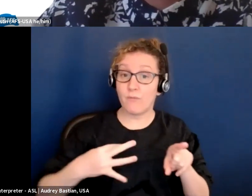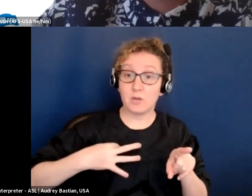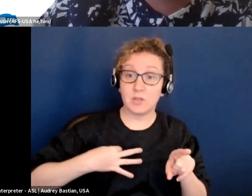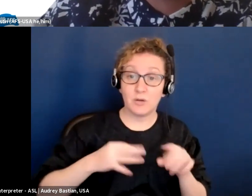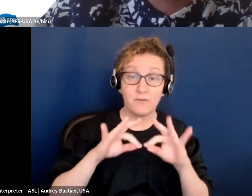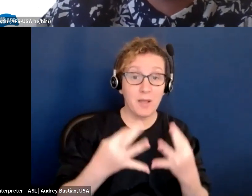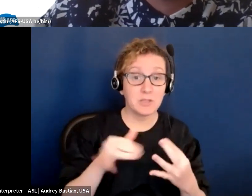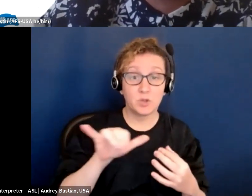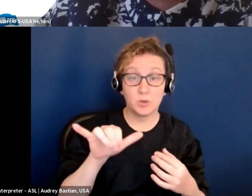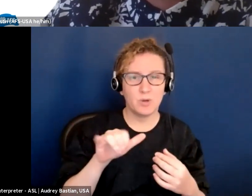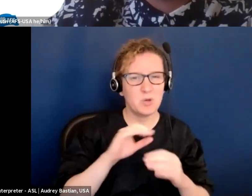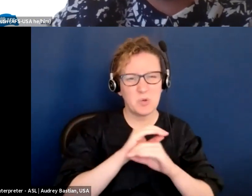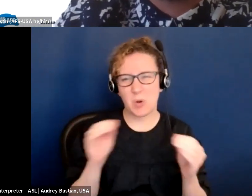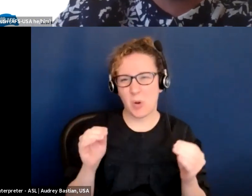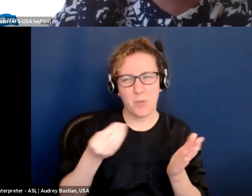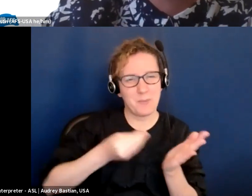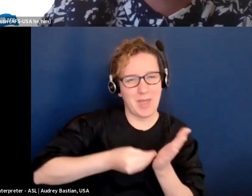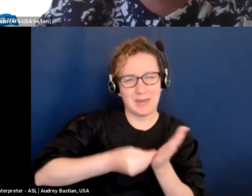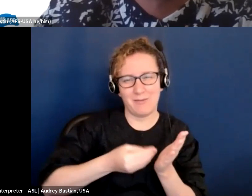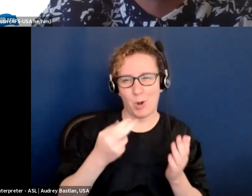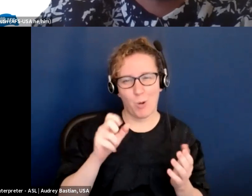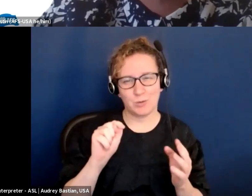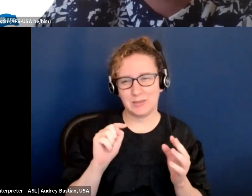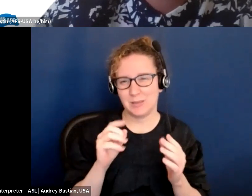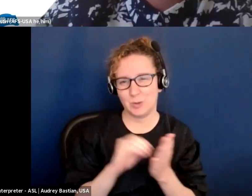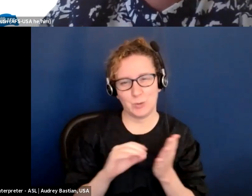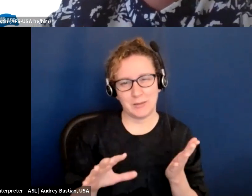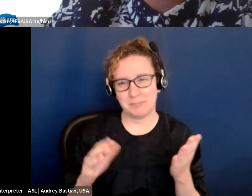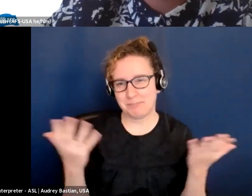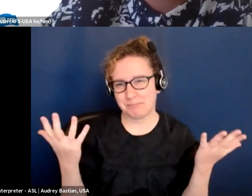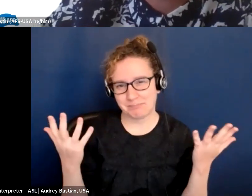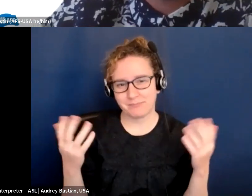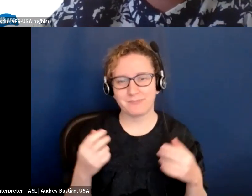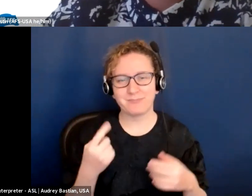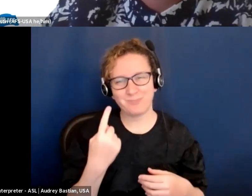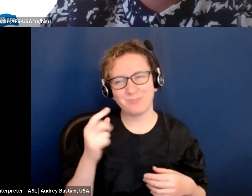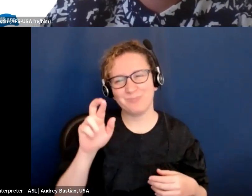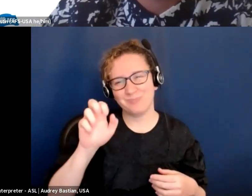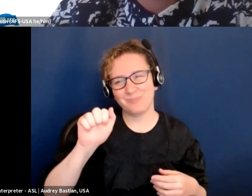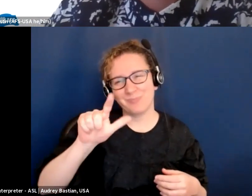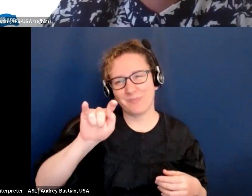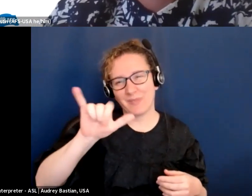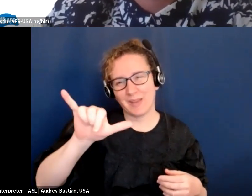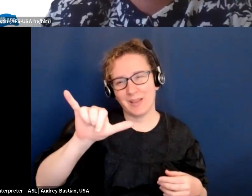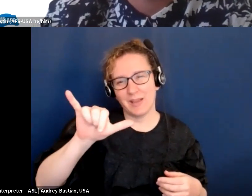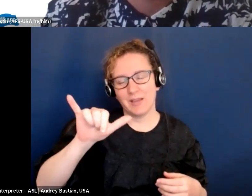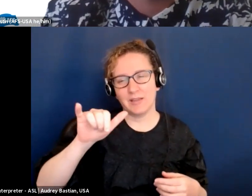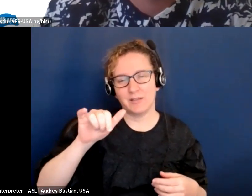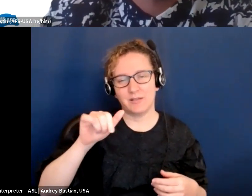receive any stipend for hosting. That is a reality that will be part of the process of